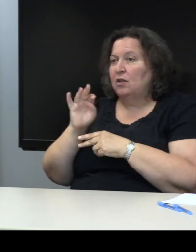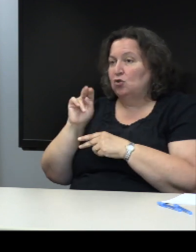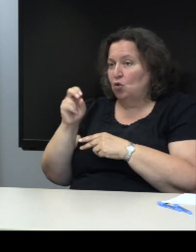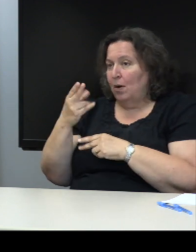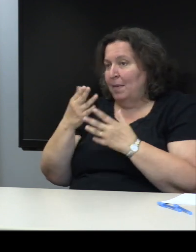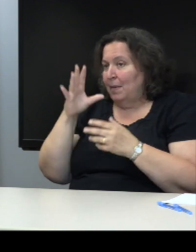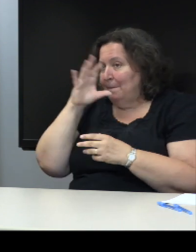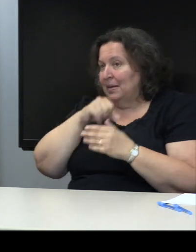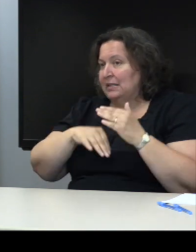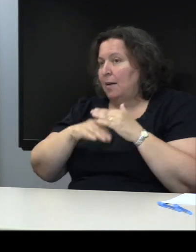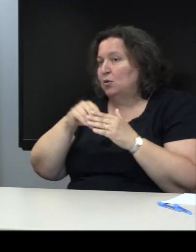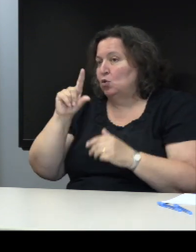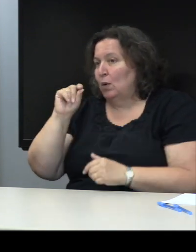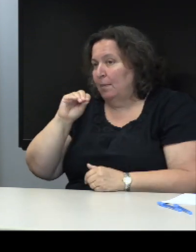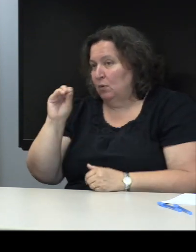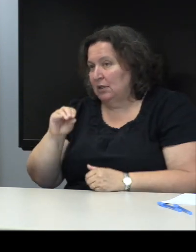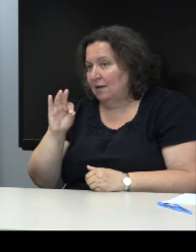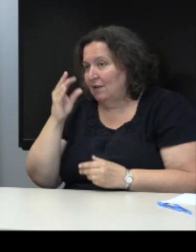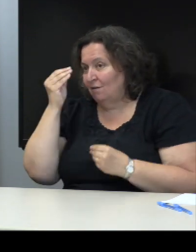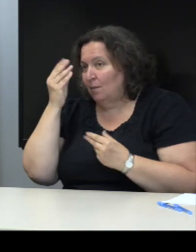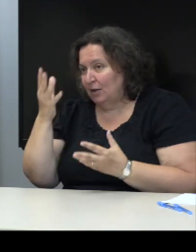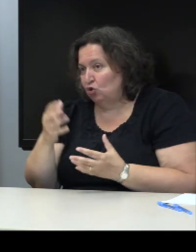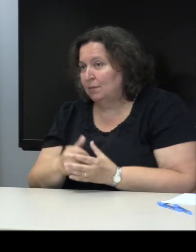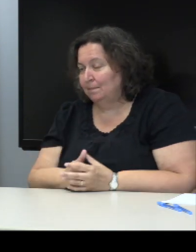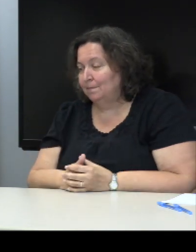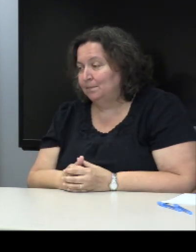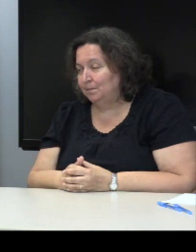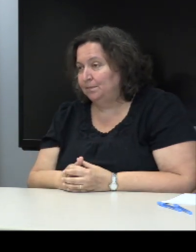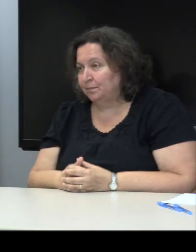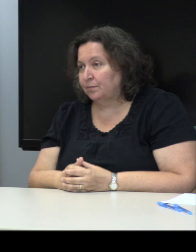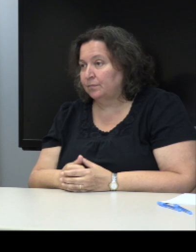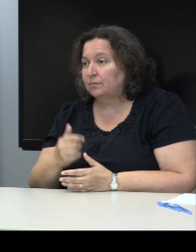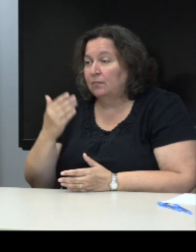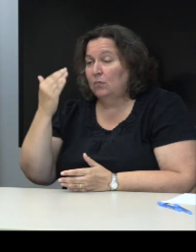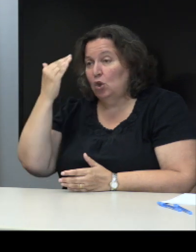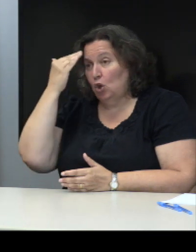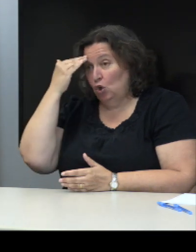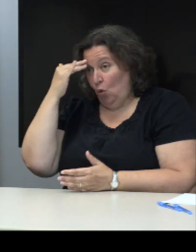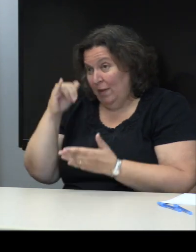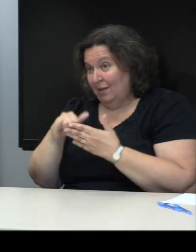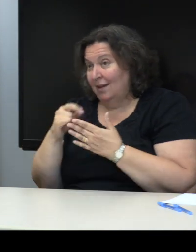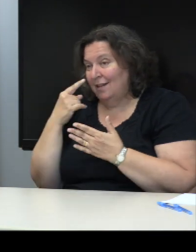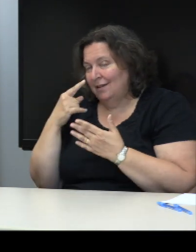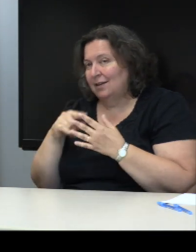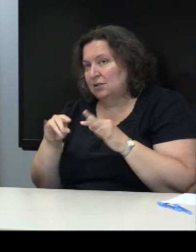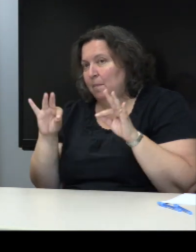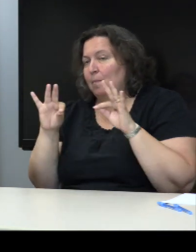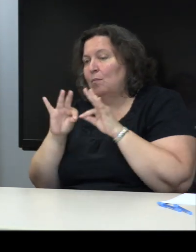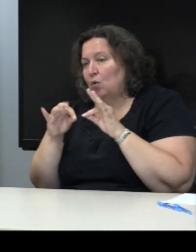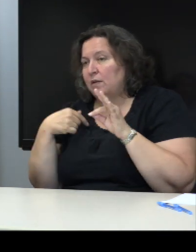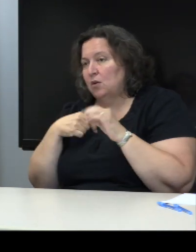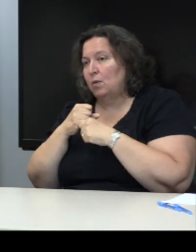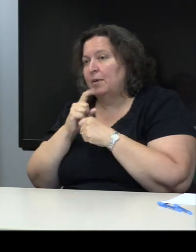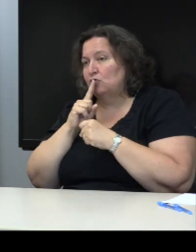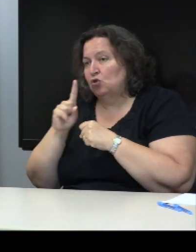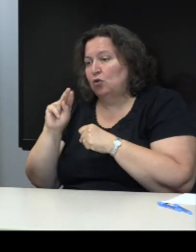of the information being presented. Knowing this, I think it’s important that we ensure that Norah continues to have